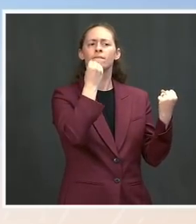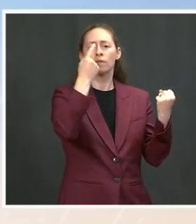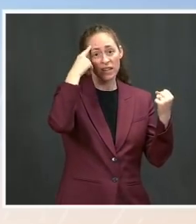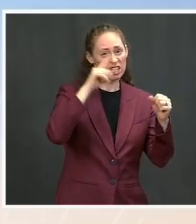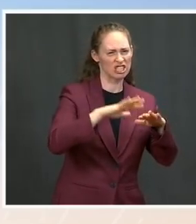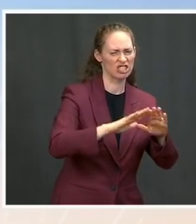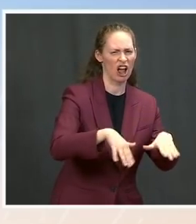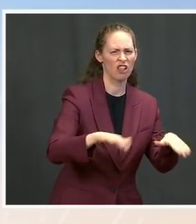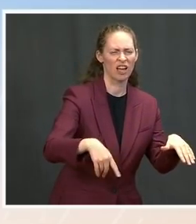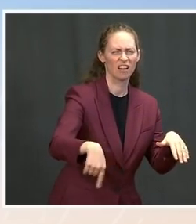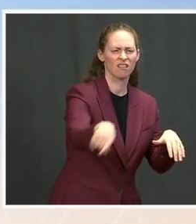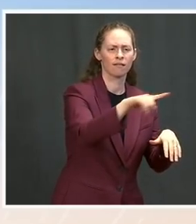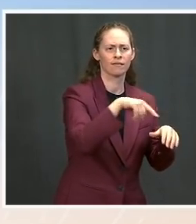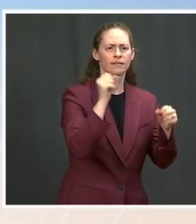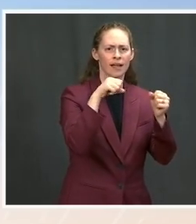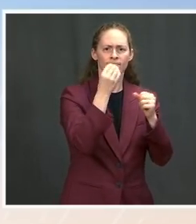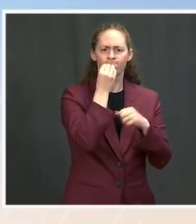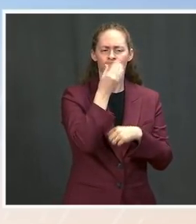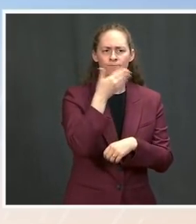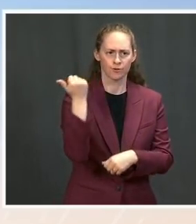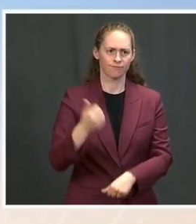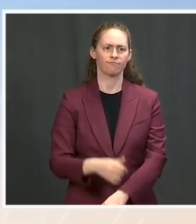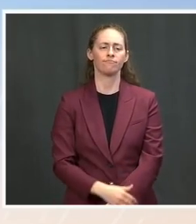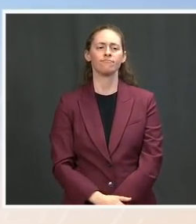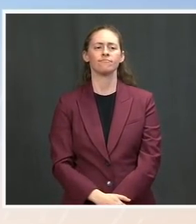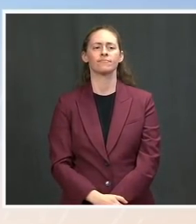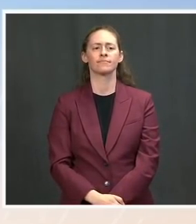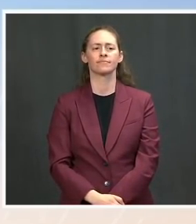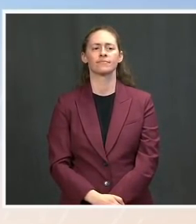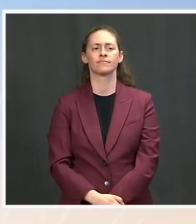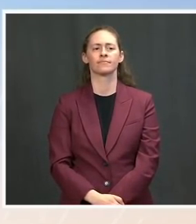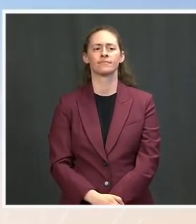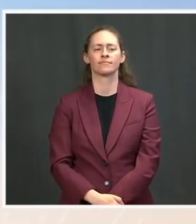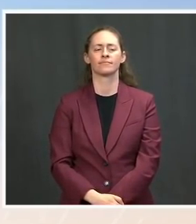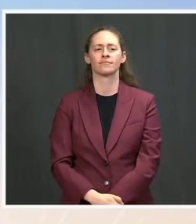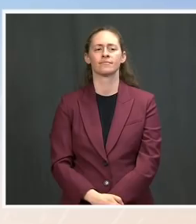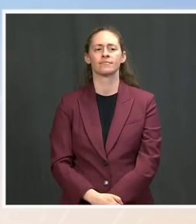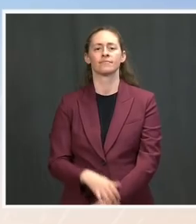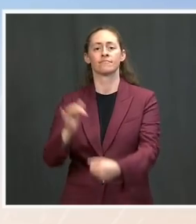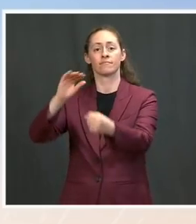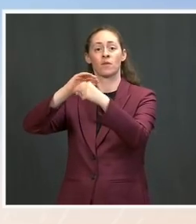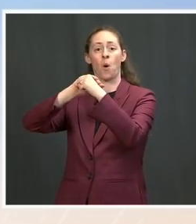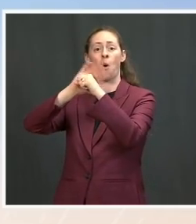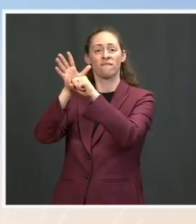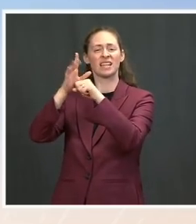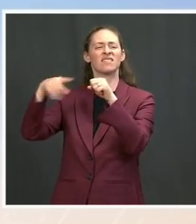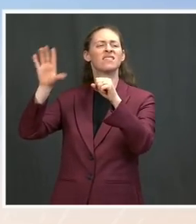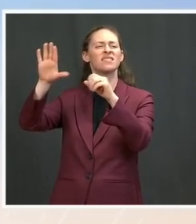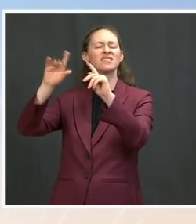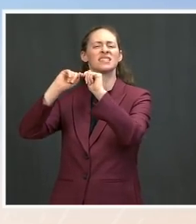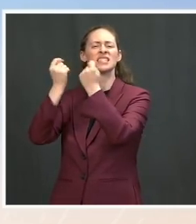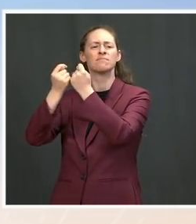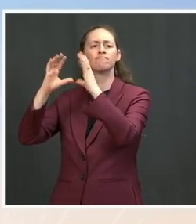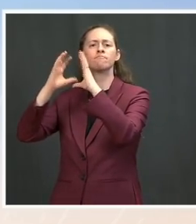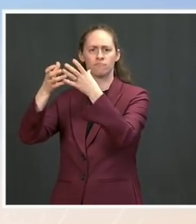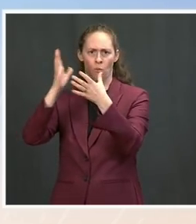This week, over 29 million doses will go out across all of our channels, with two thirds of those doses going to jurisdictions